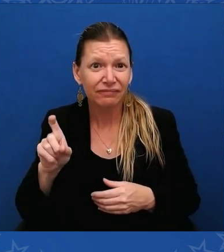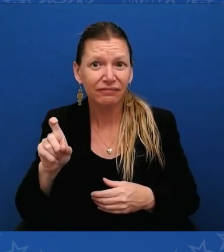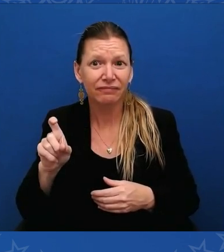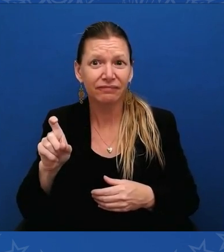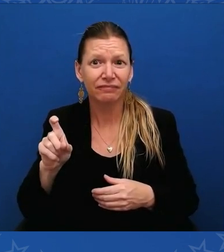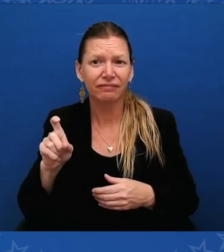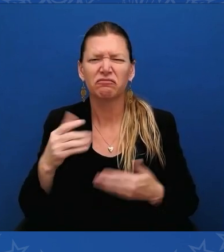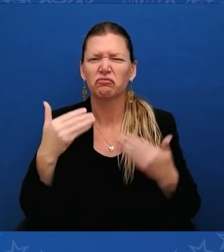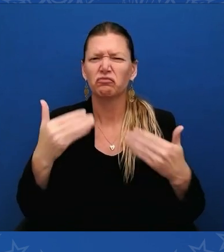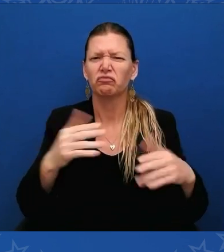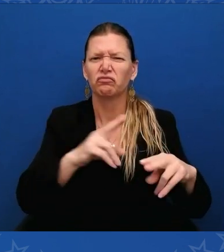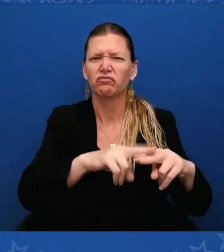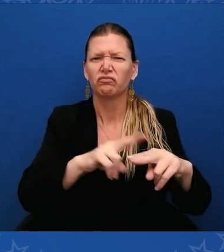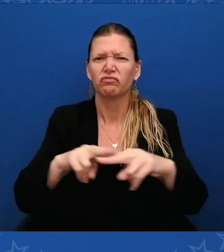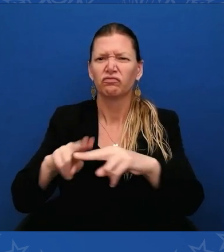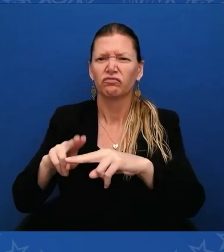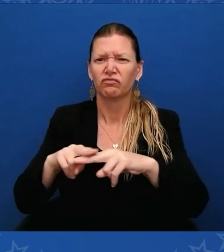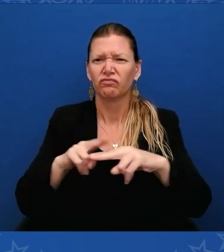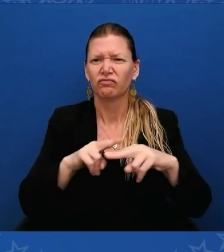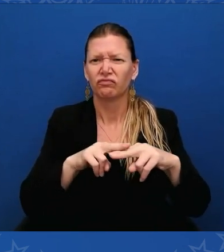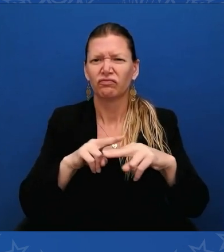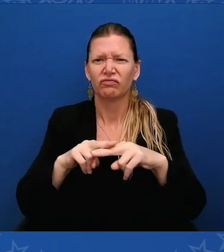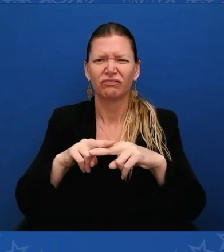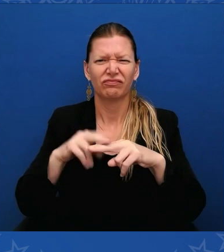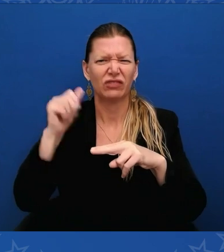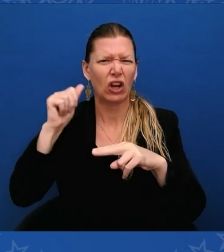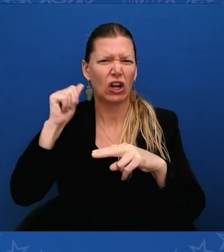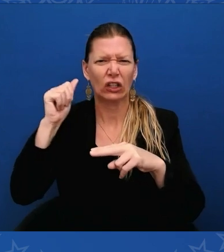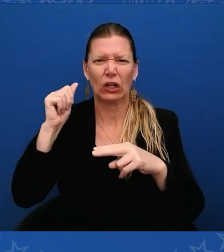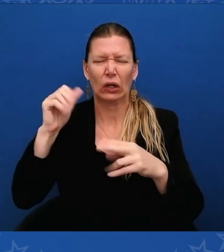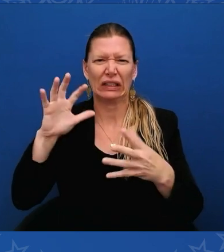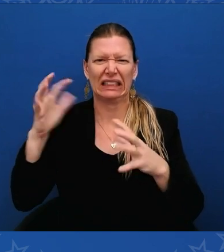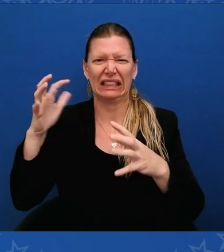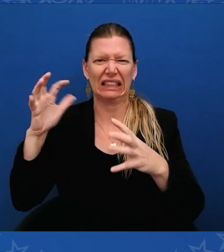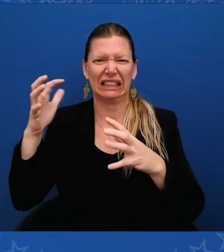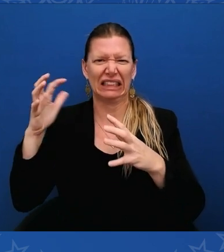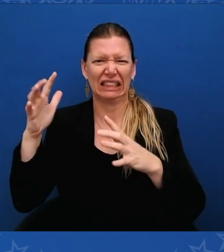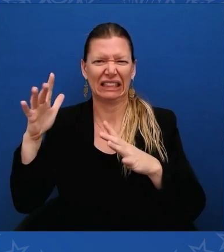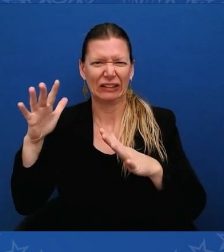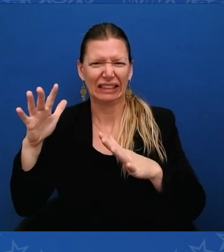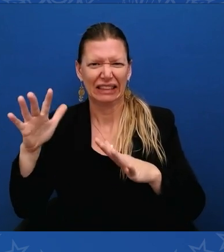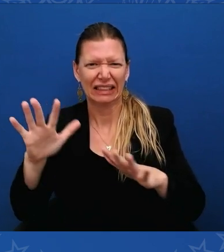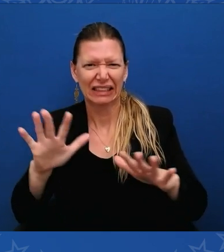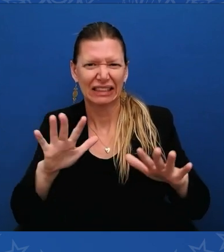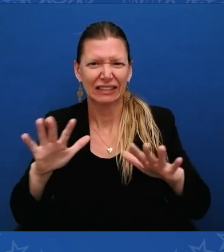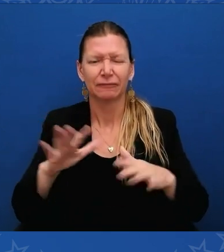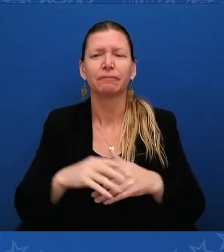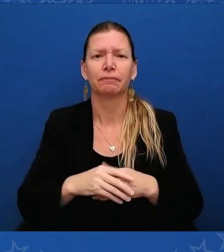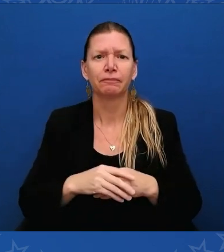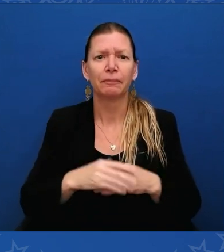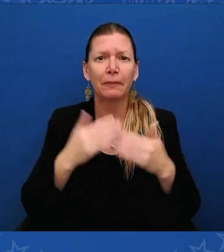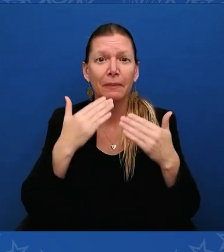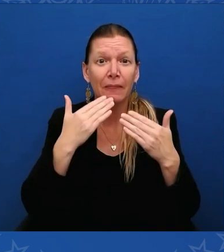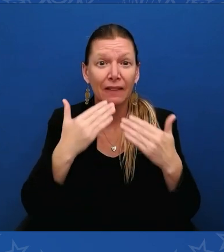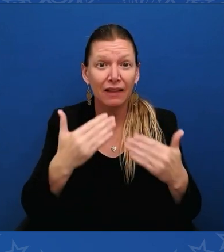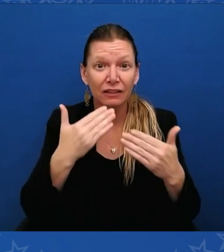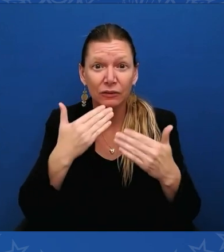God love you all. Please have a seat, if you have one. Even if you don't, take somebody else's. Thank you!